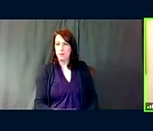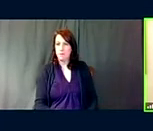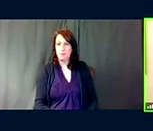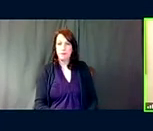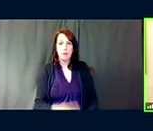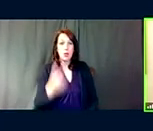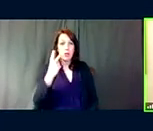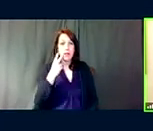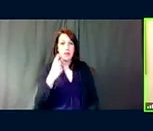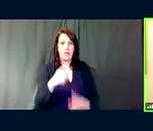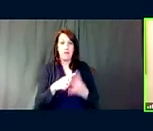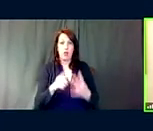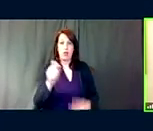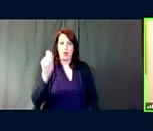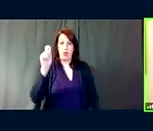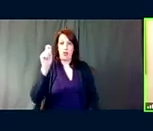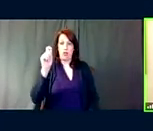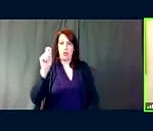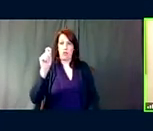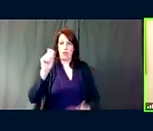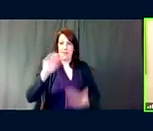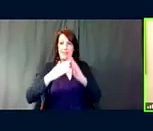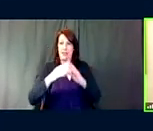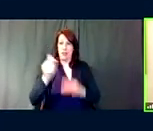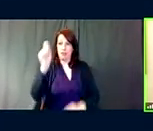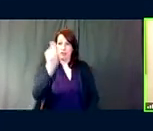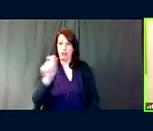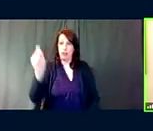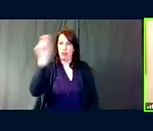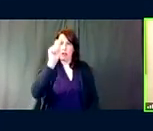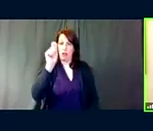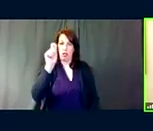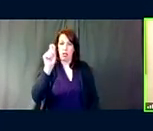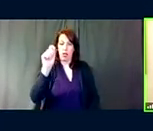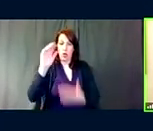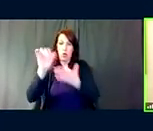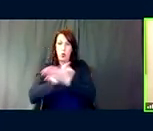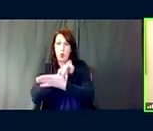YOU'LL NOTICE THERE ARE FOUR CITIES THAT ARE CIRCLED, NEW